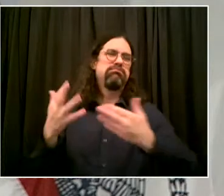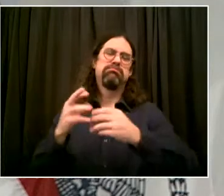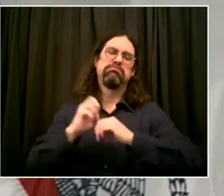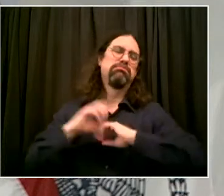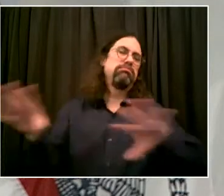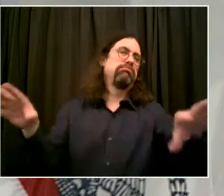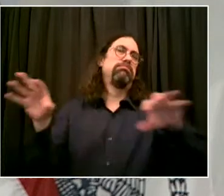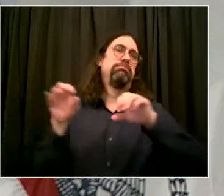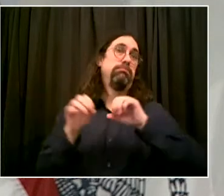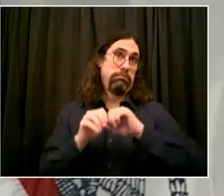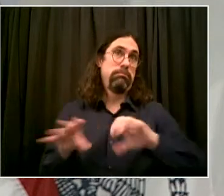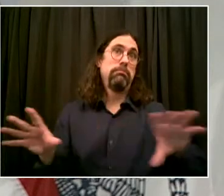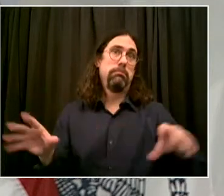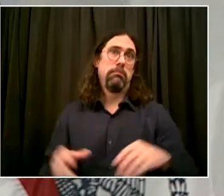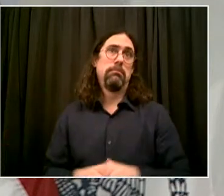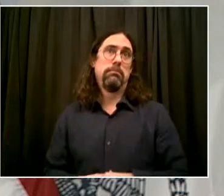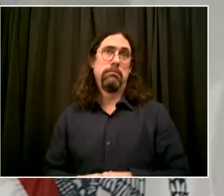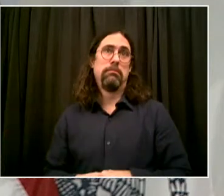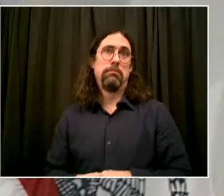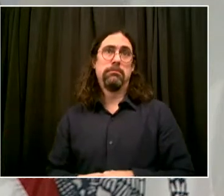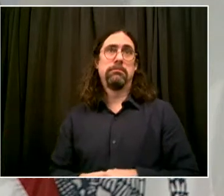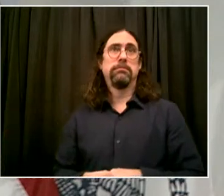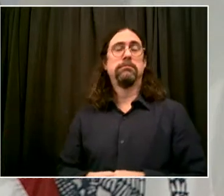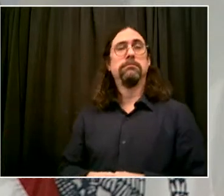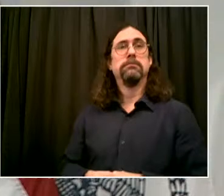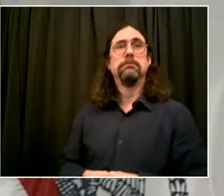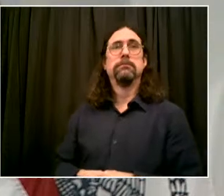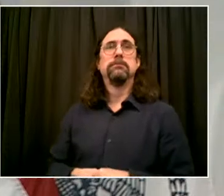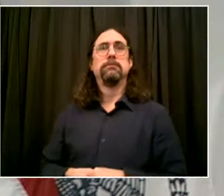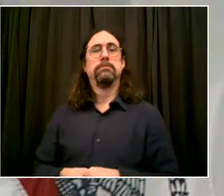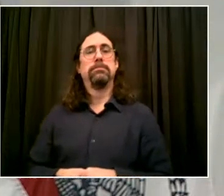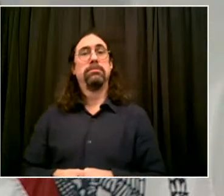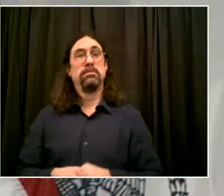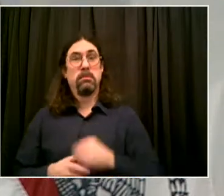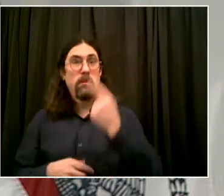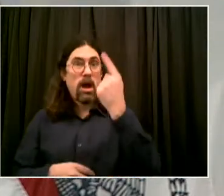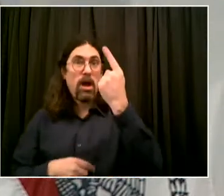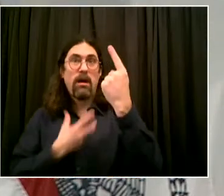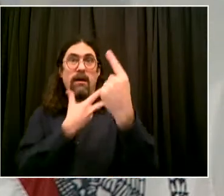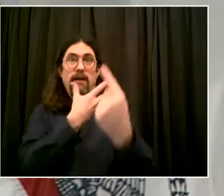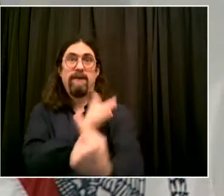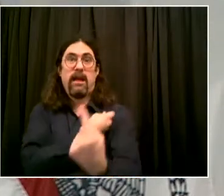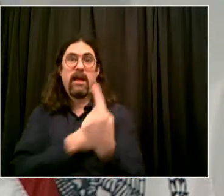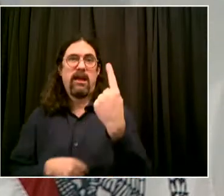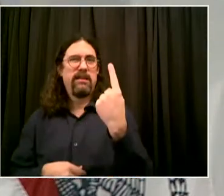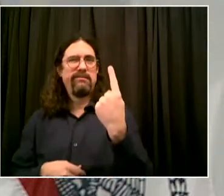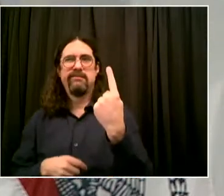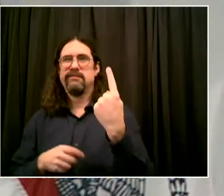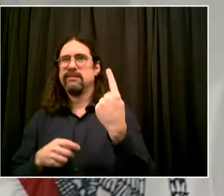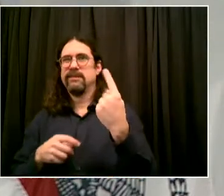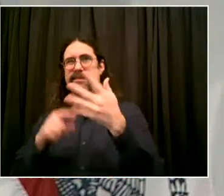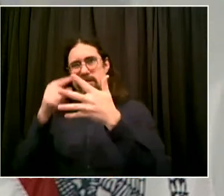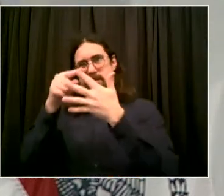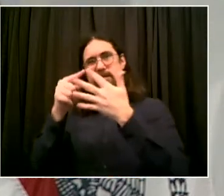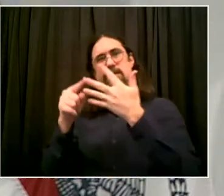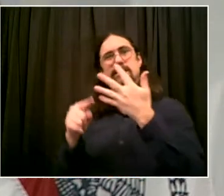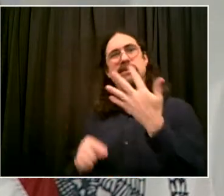THEY ARE GOING TO HELP US GET IT DONE. IN TTHE MEANTIME WE REMEMBER, THERE'S A LOT OF OTHER THINGS WE HAVE TO O.D VHAE TO GET T READDY TO BRING